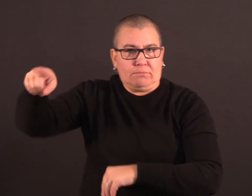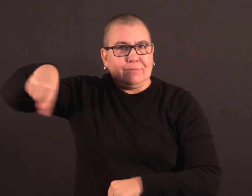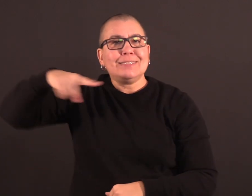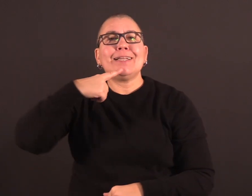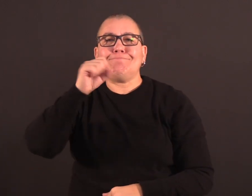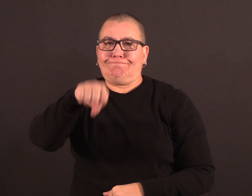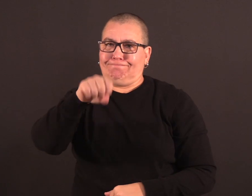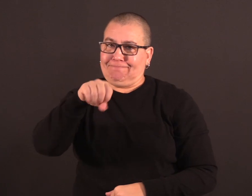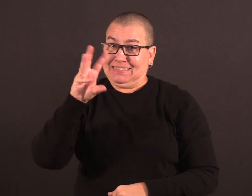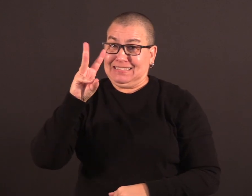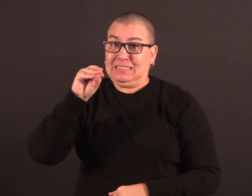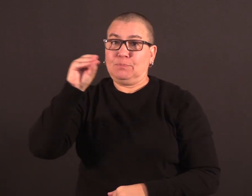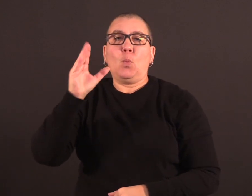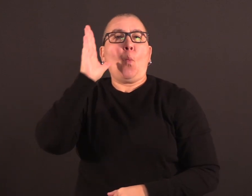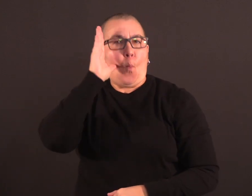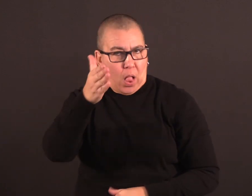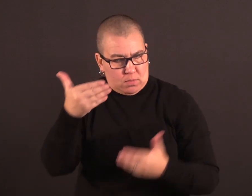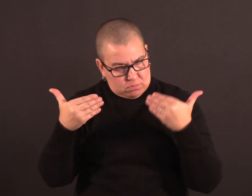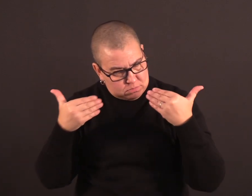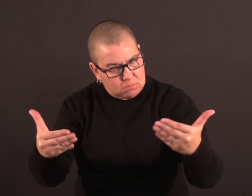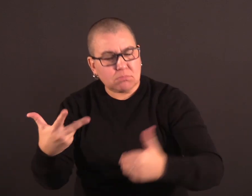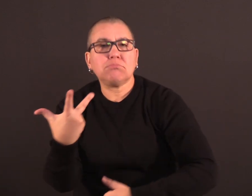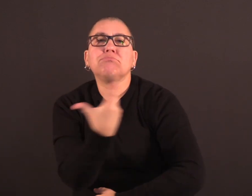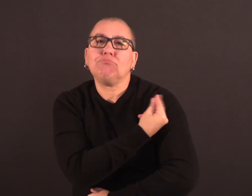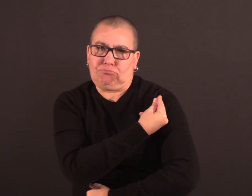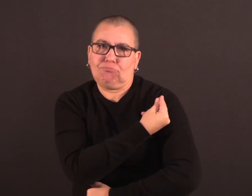Influenza: Picking up, but rates are still low in Minnesota